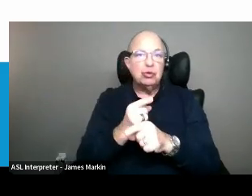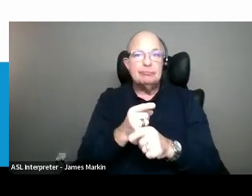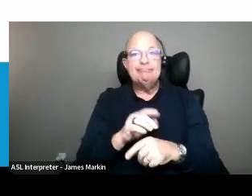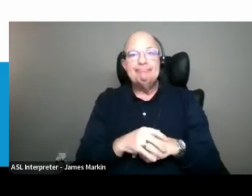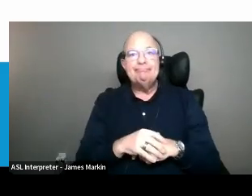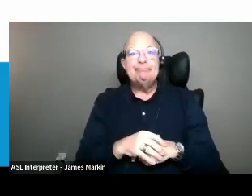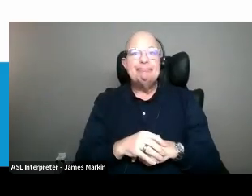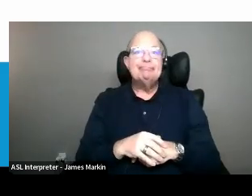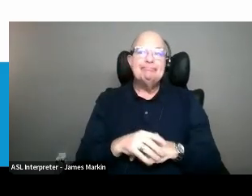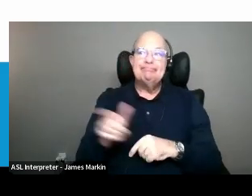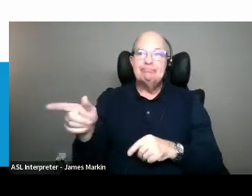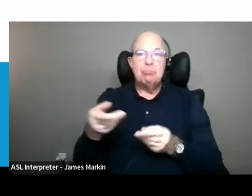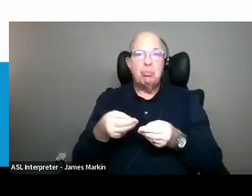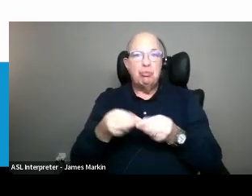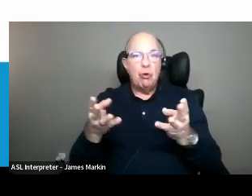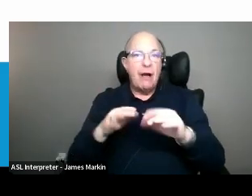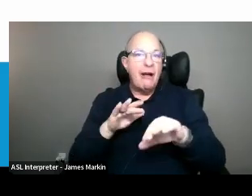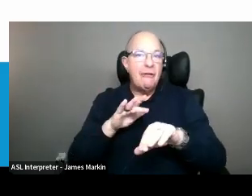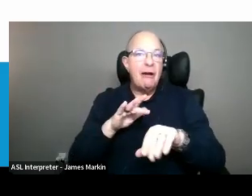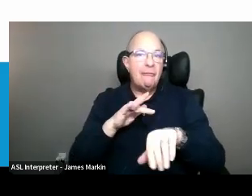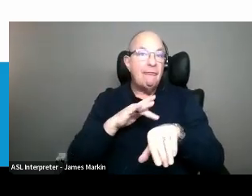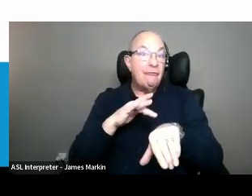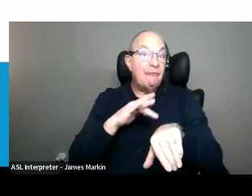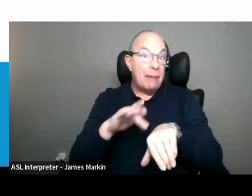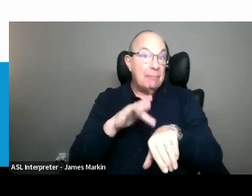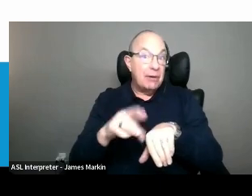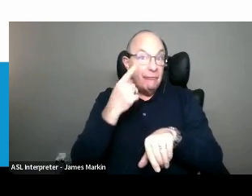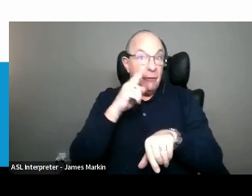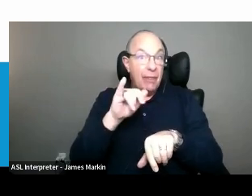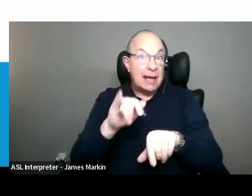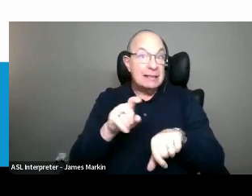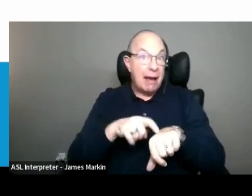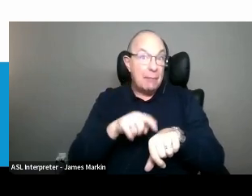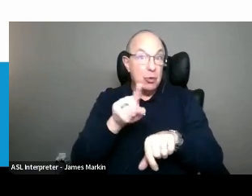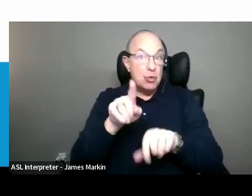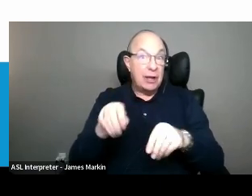Shannon Spencer (she/her): It's available for you on the day of the deputations. Shannon Spencer (she/her): Come on.